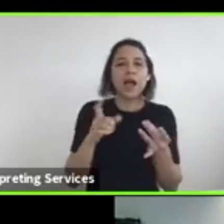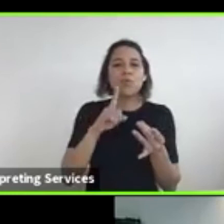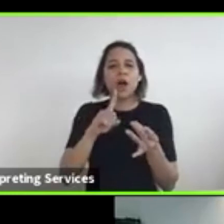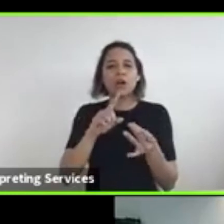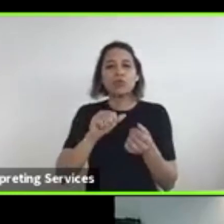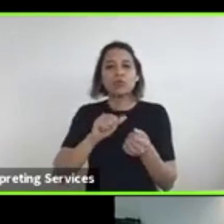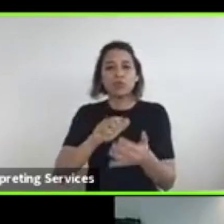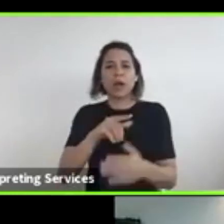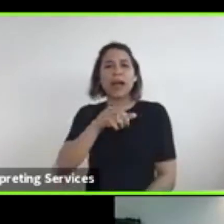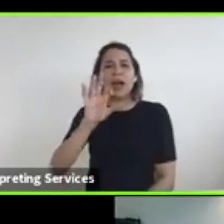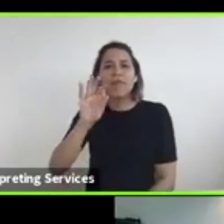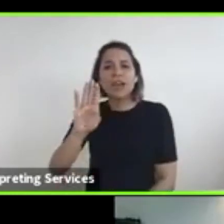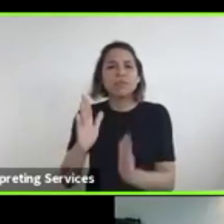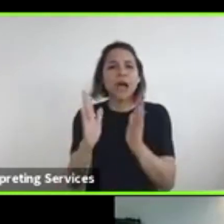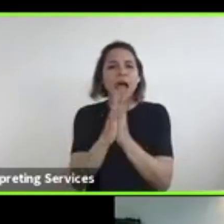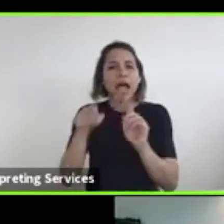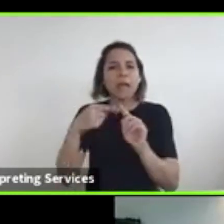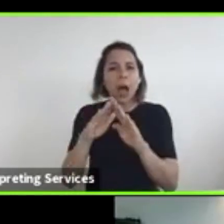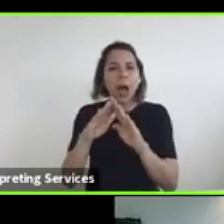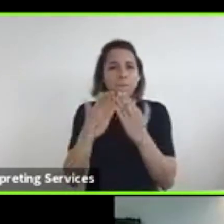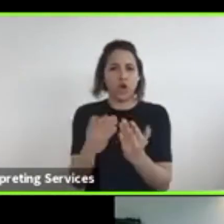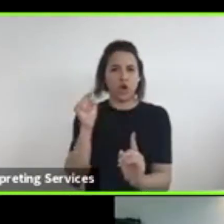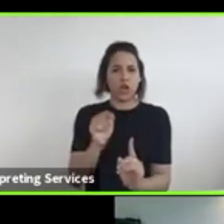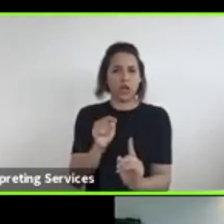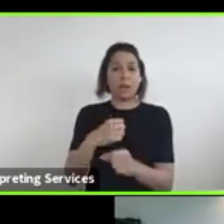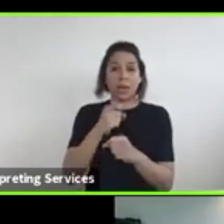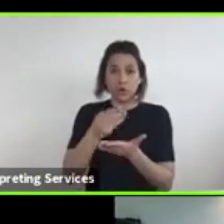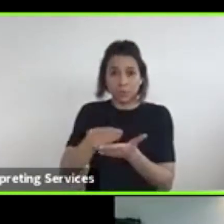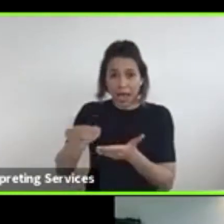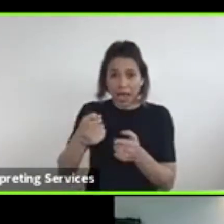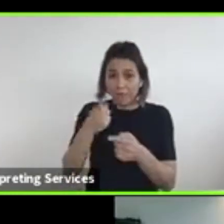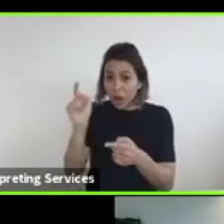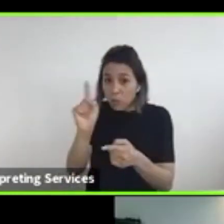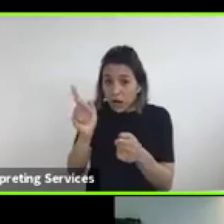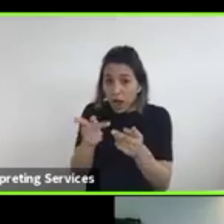ASKED ABOUT THE BOOK AND MAKE SURE YOU BUY IT FROM A PLACE, WHERE THE AUTHOR, ACTUALLY